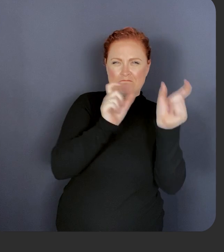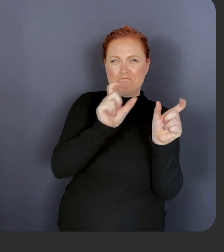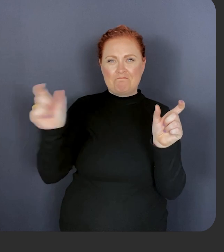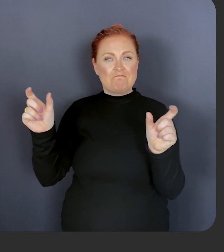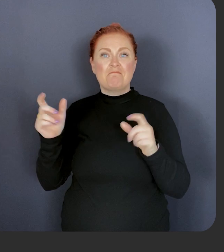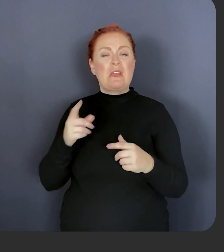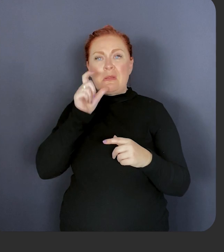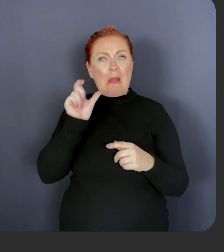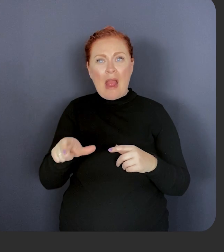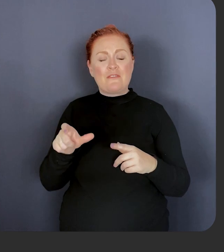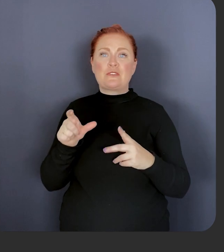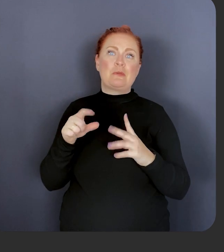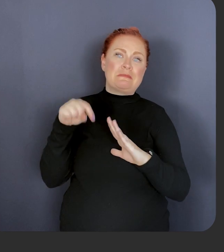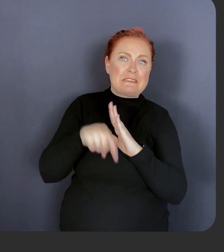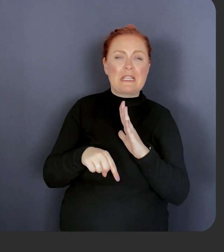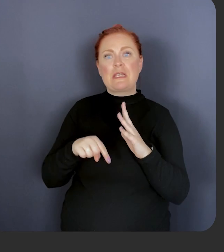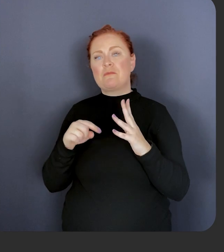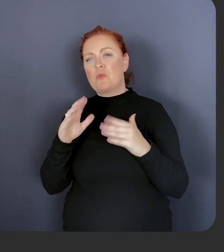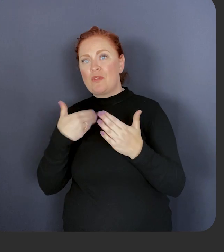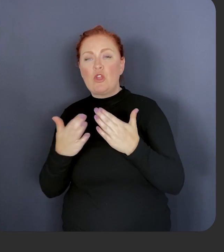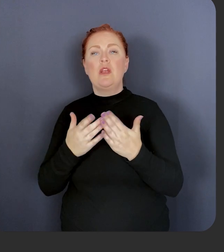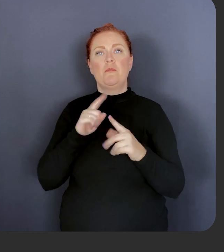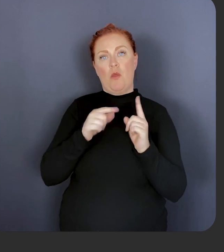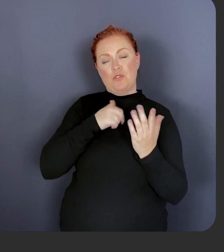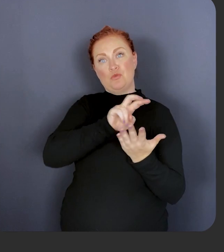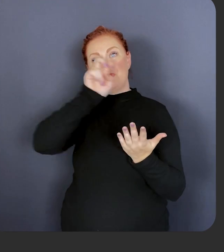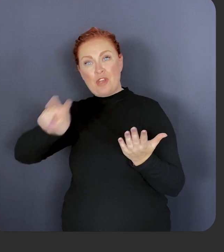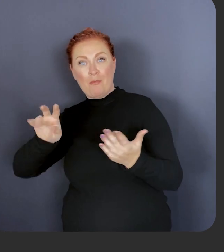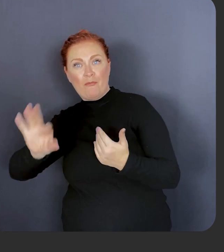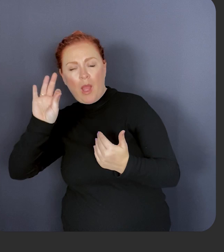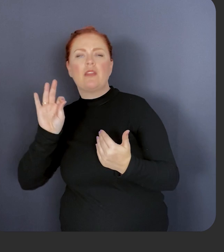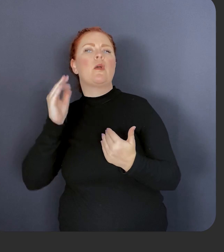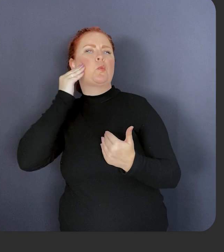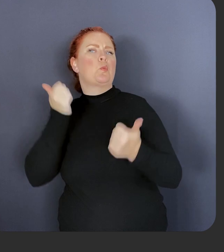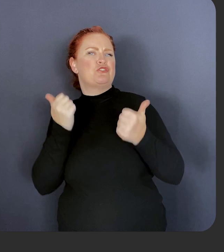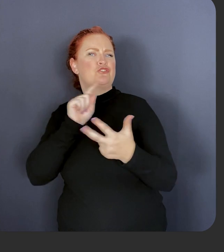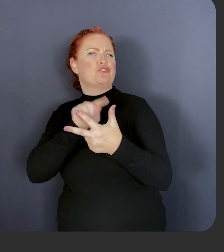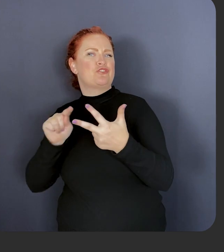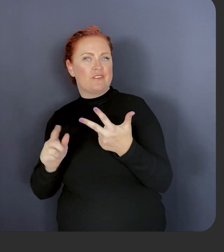without even needing to go. So if I'm here and I want to go to that Find page, I don't need to go into each one.